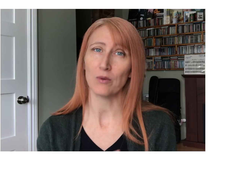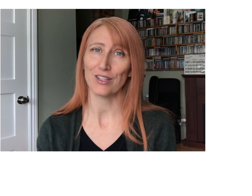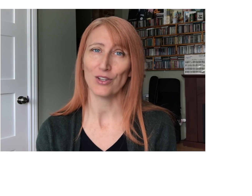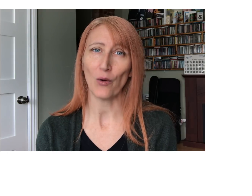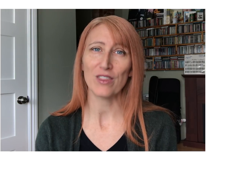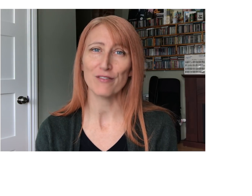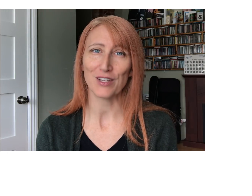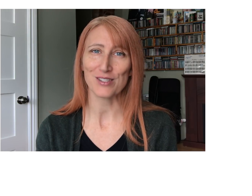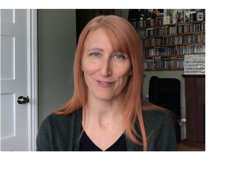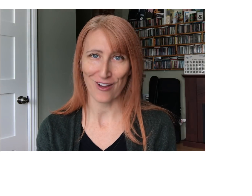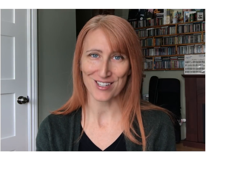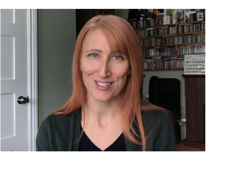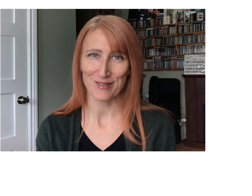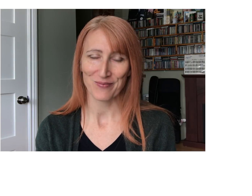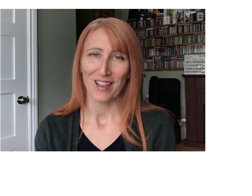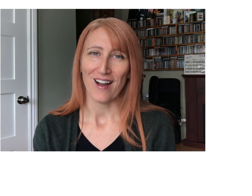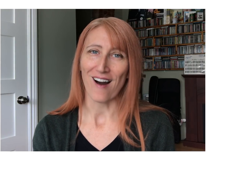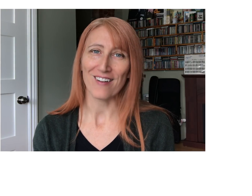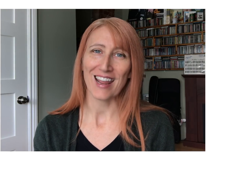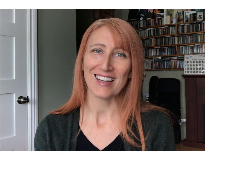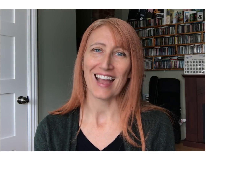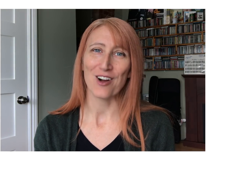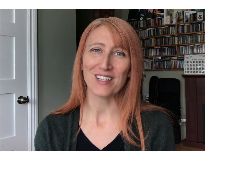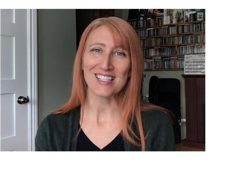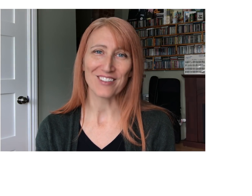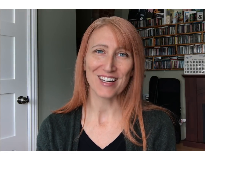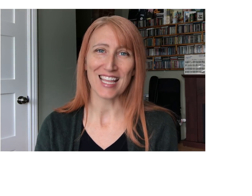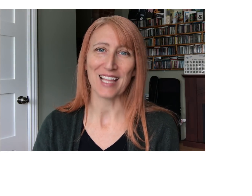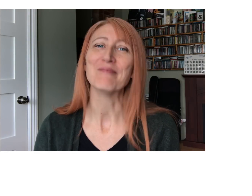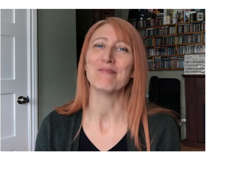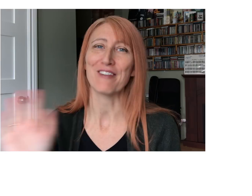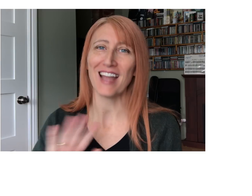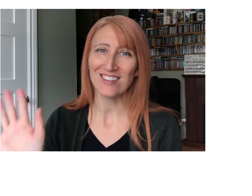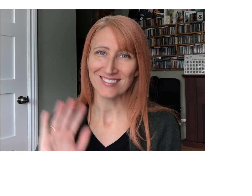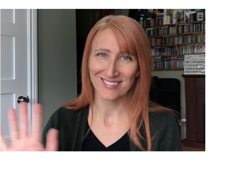will let you know when the videos have launched. Alright, I hope you guys have a great day! Bye for now.